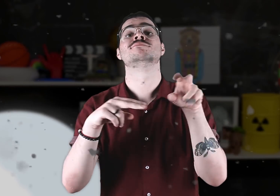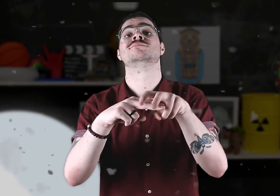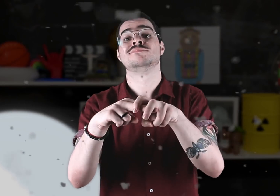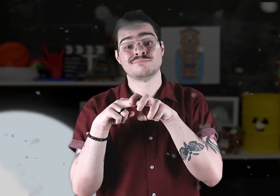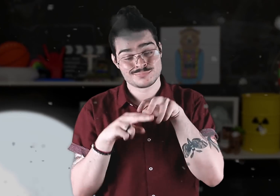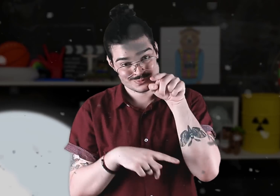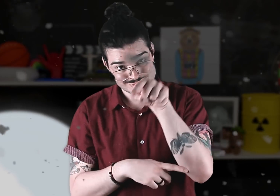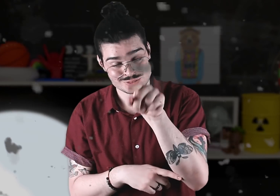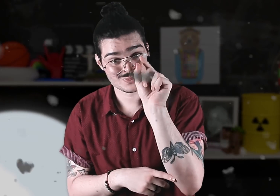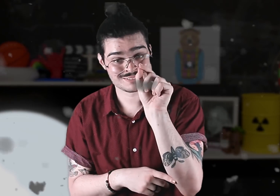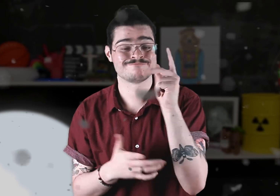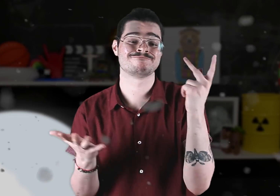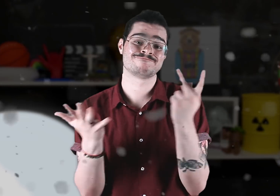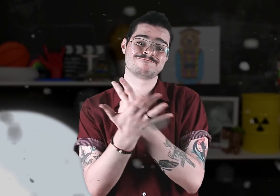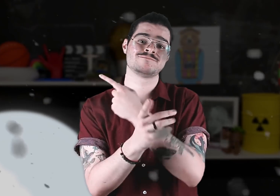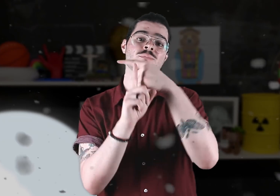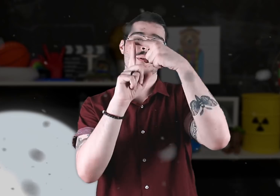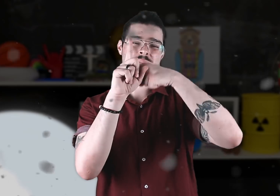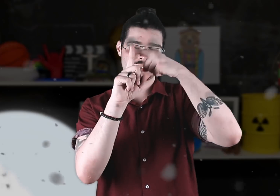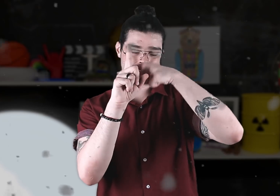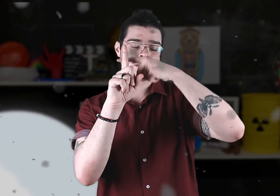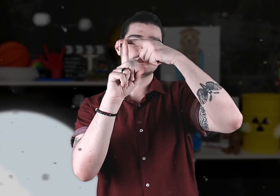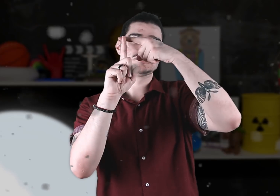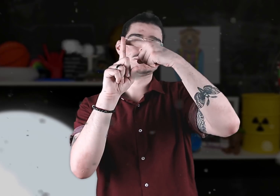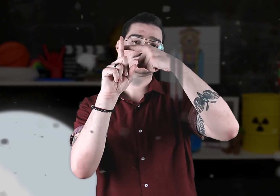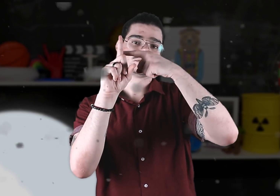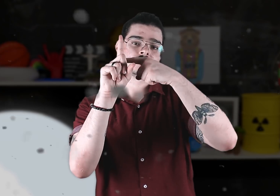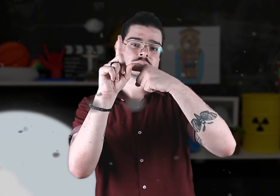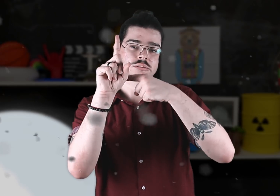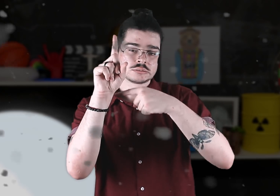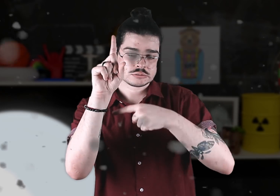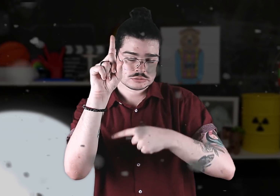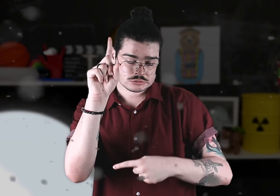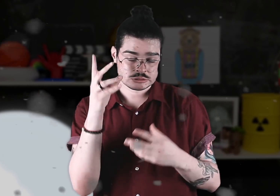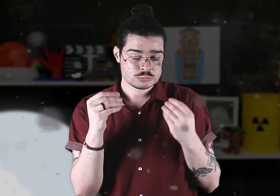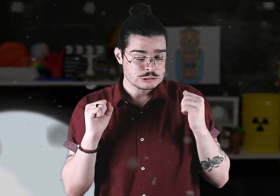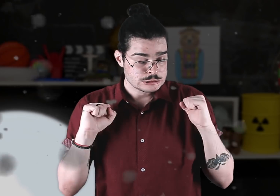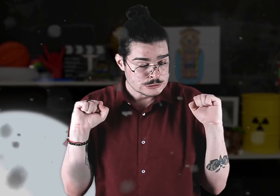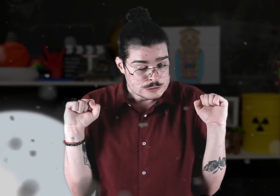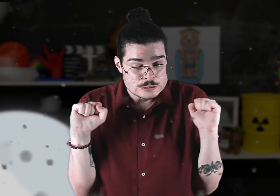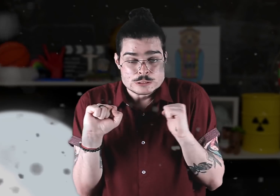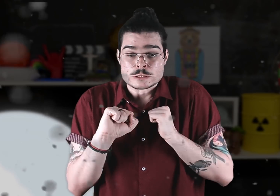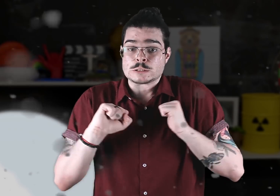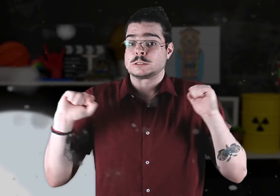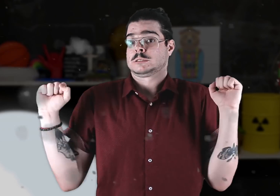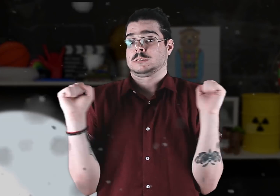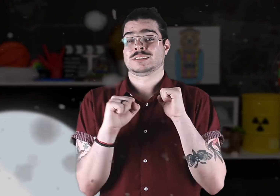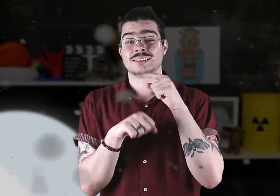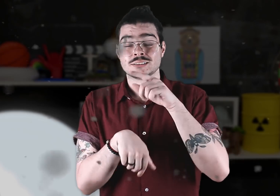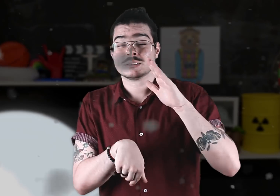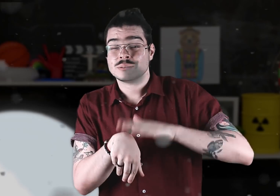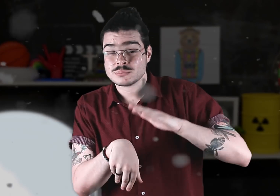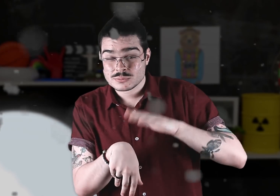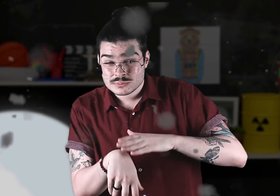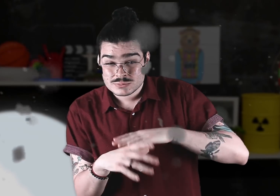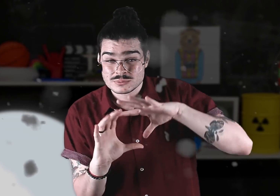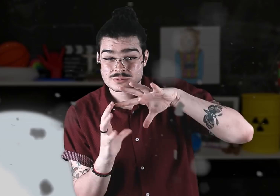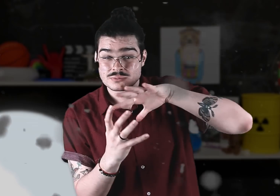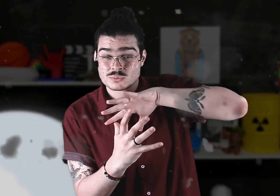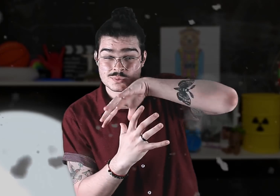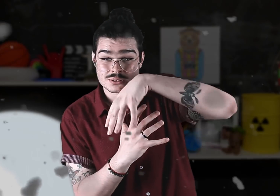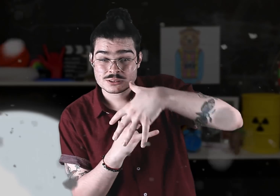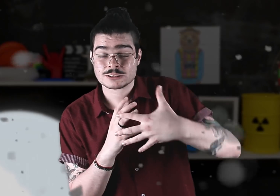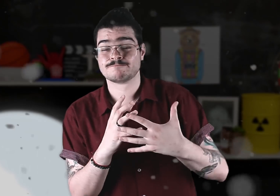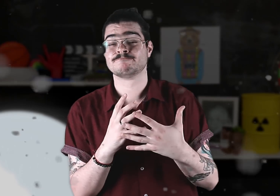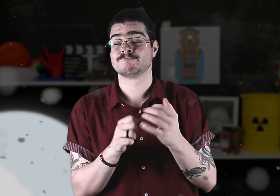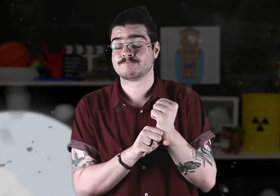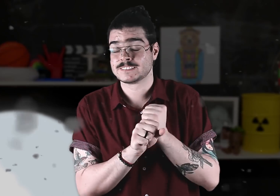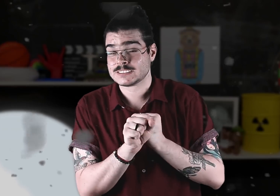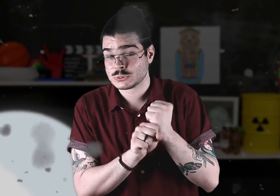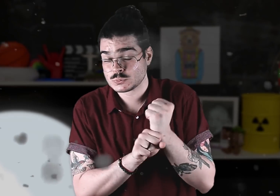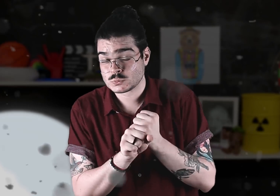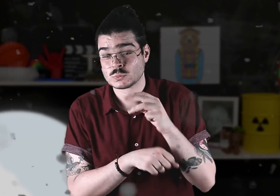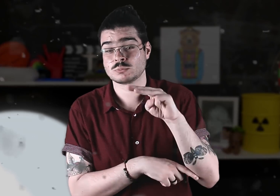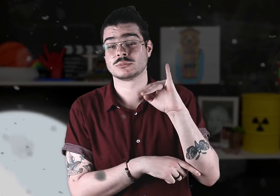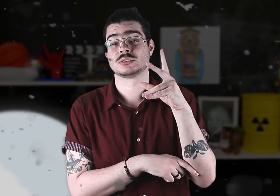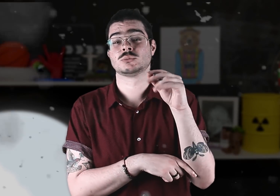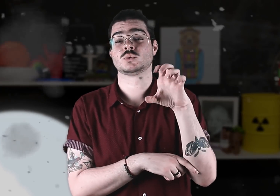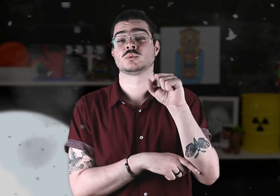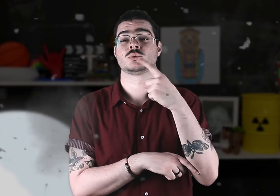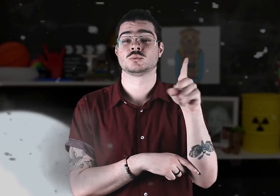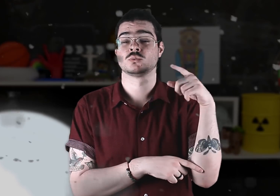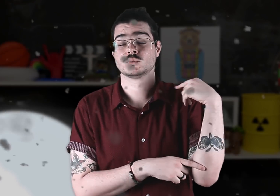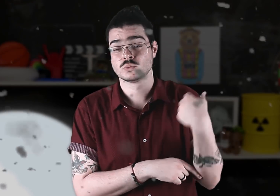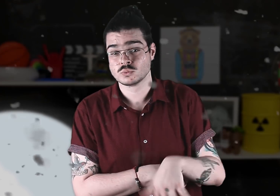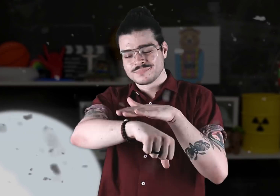So the temperatures went down, very cold, it lasted a few million years!